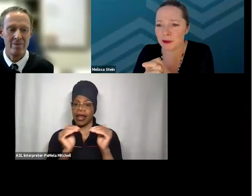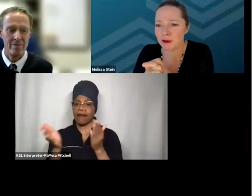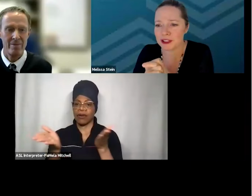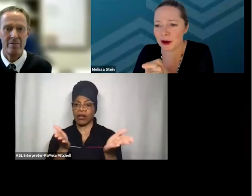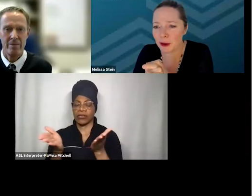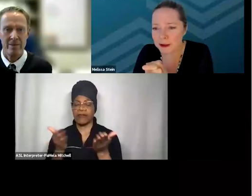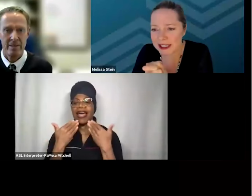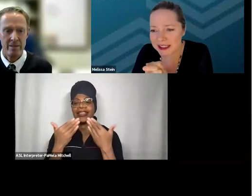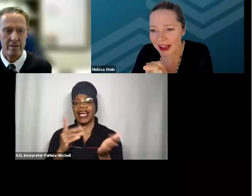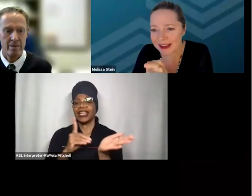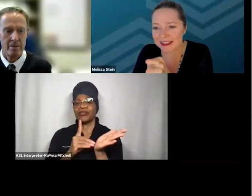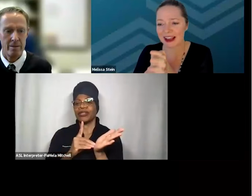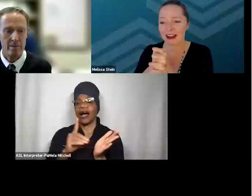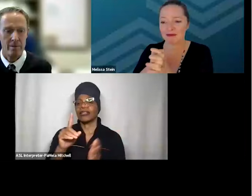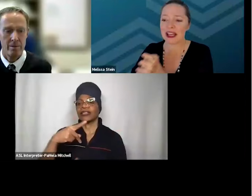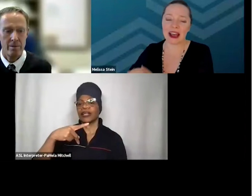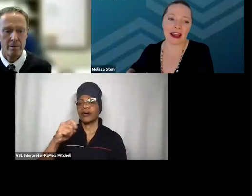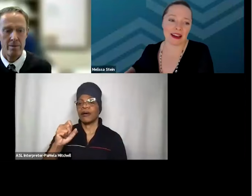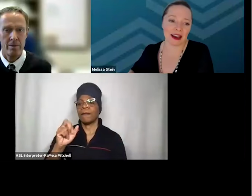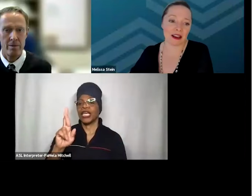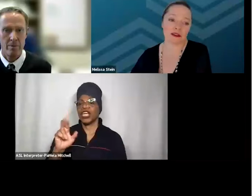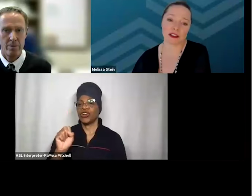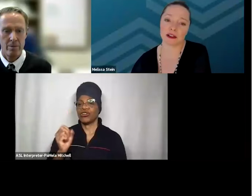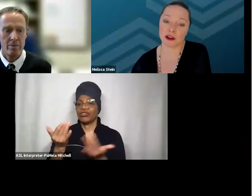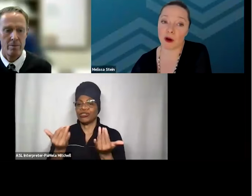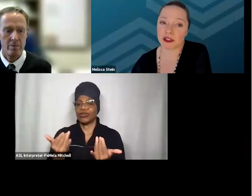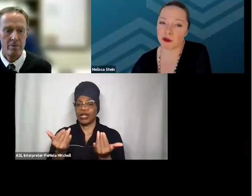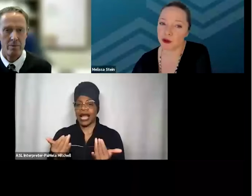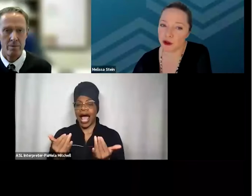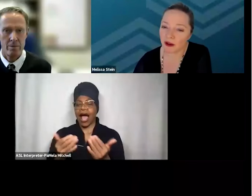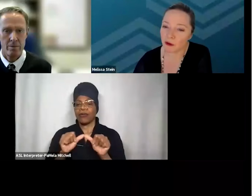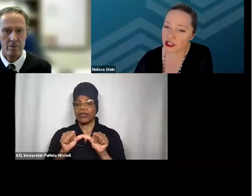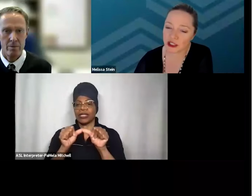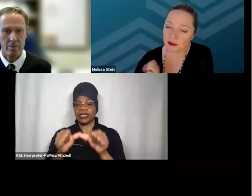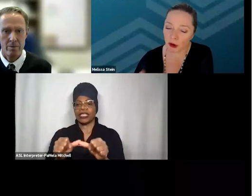We're gonna move into our closing slides. And so folks, if you do have questions,